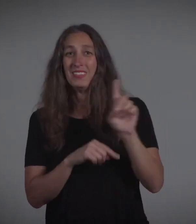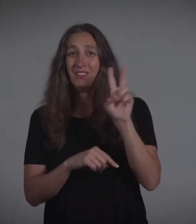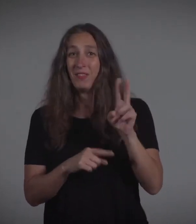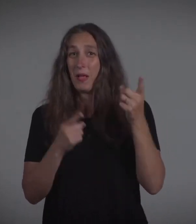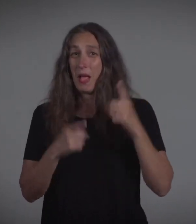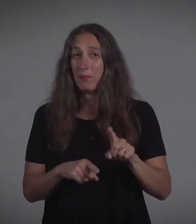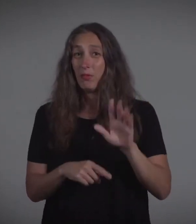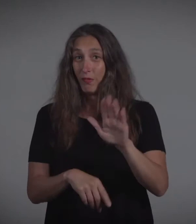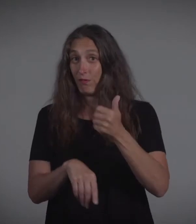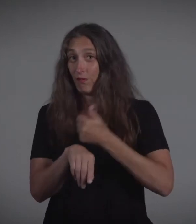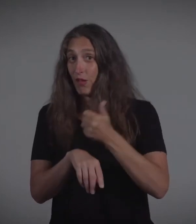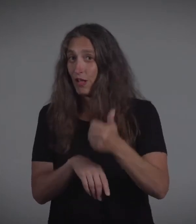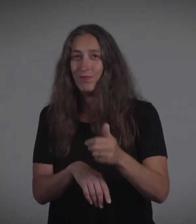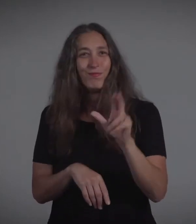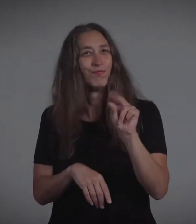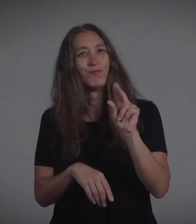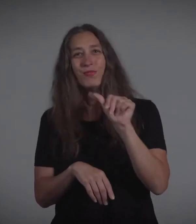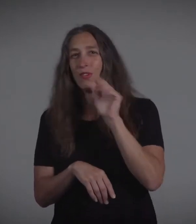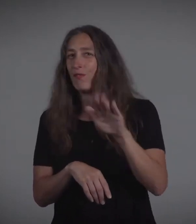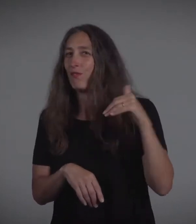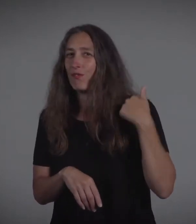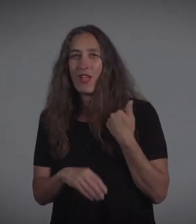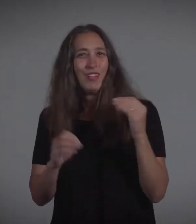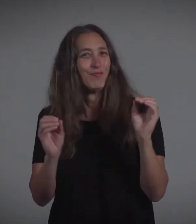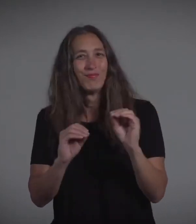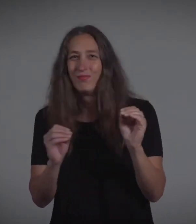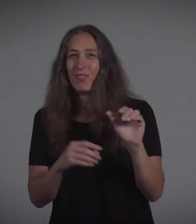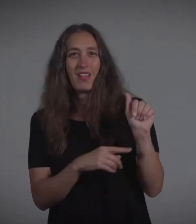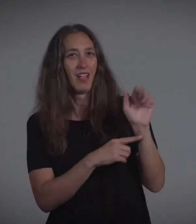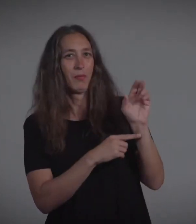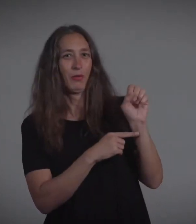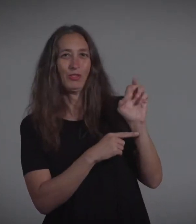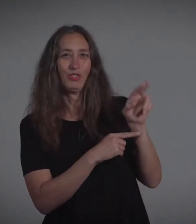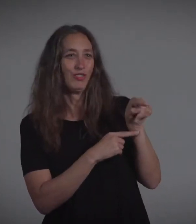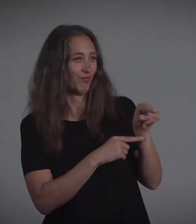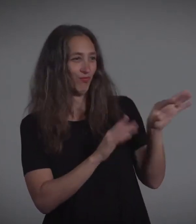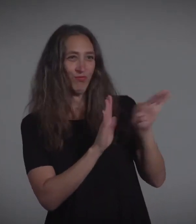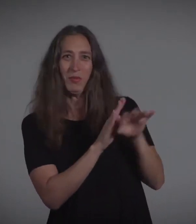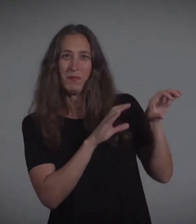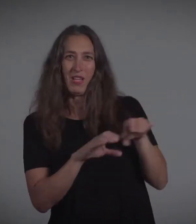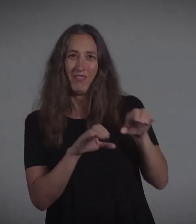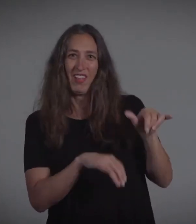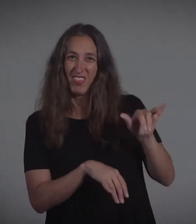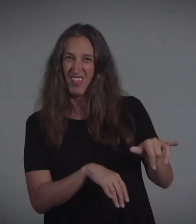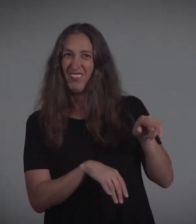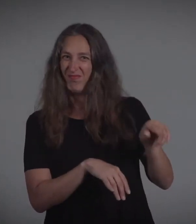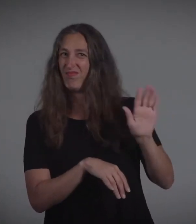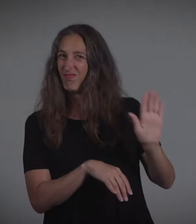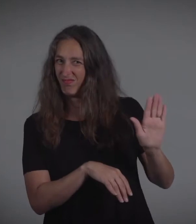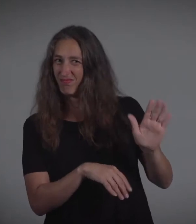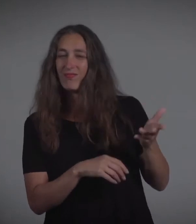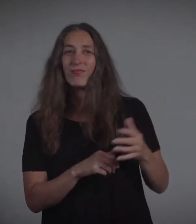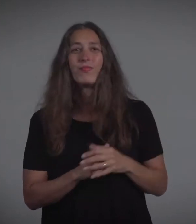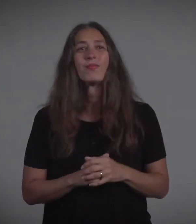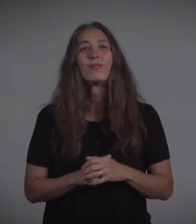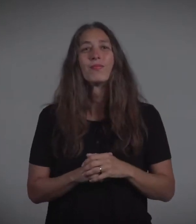DV is NEVER the survivor's fault. It is always the abuser who chose to behave that way.